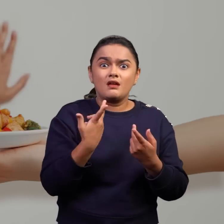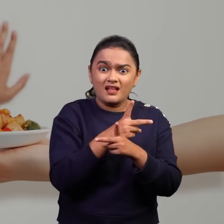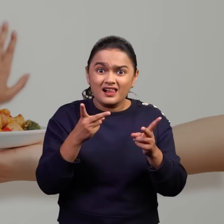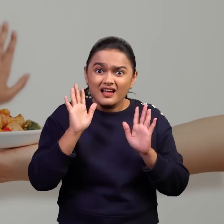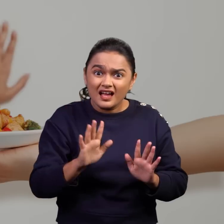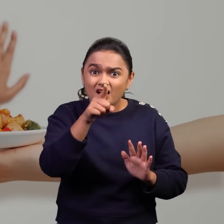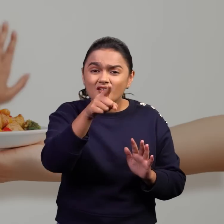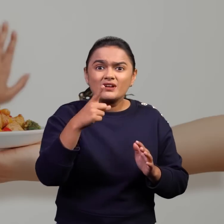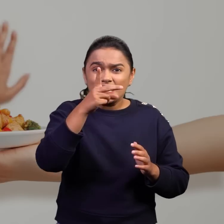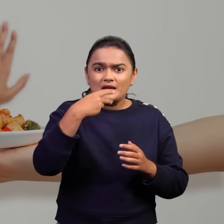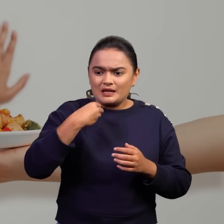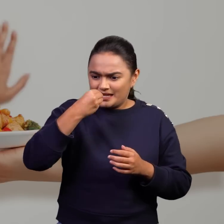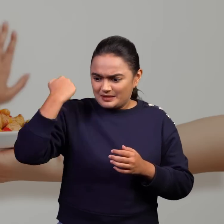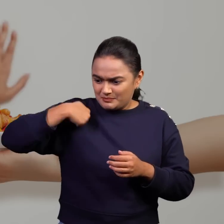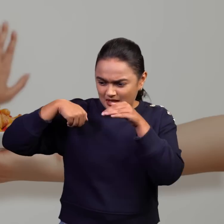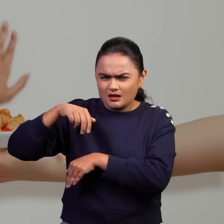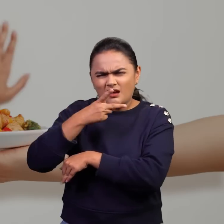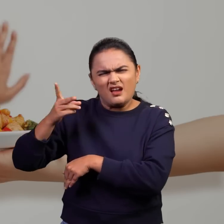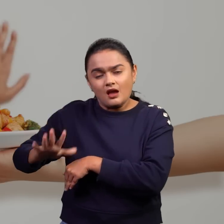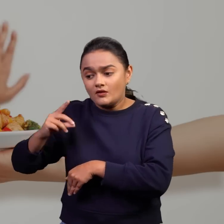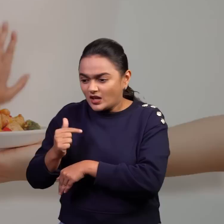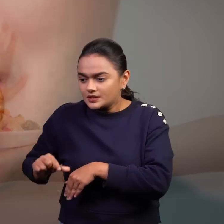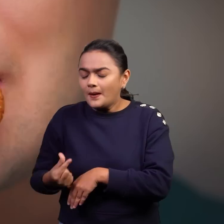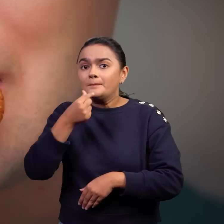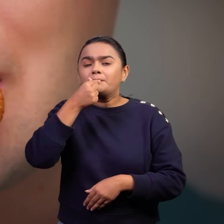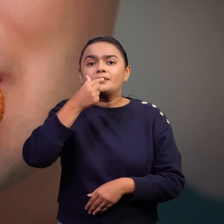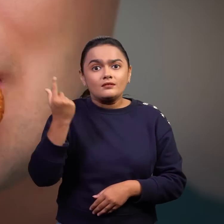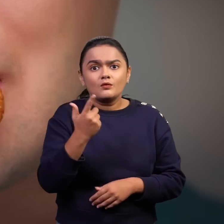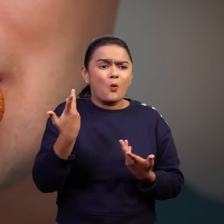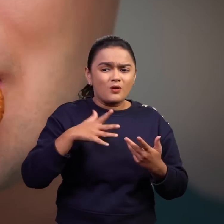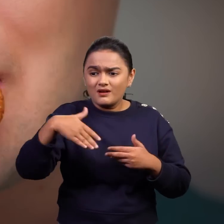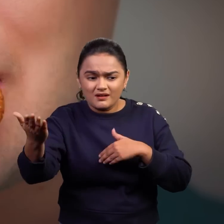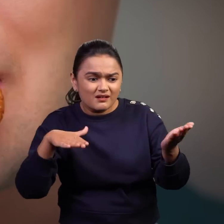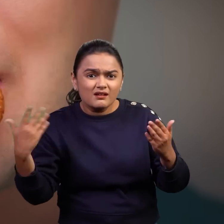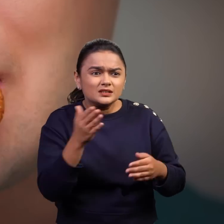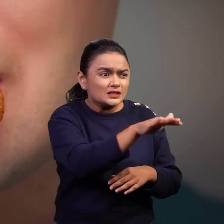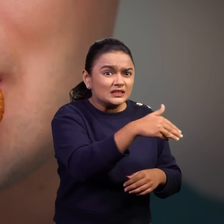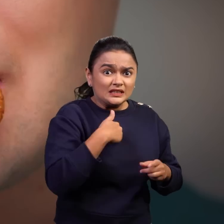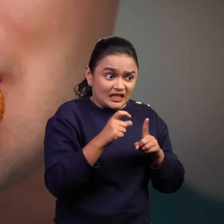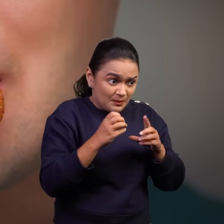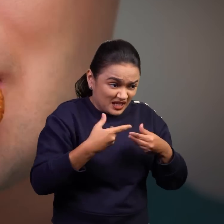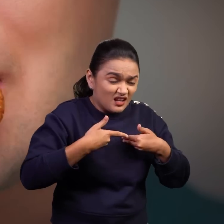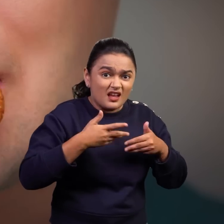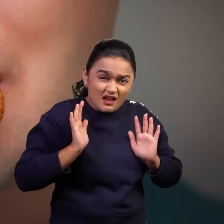Keep something handy to chew immediately, or inform someone nearby that you are diabetic